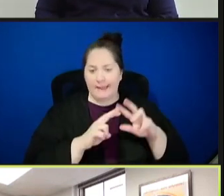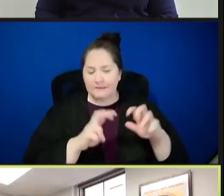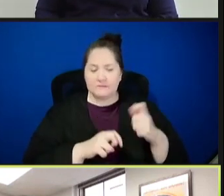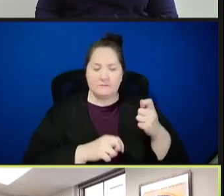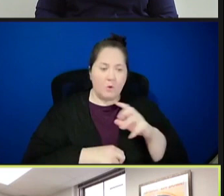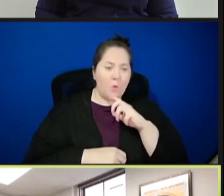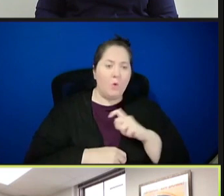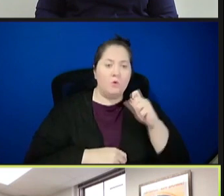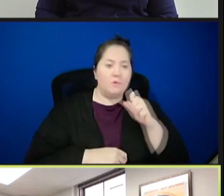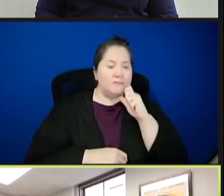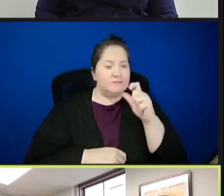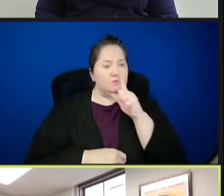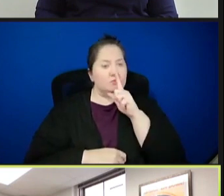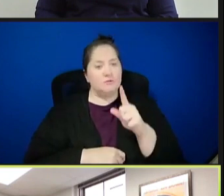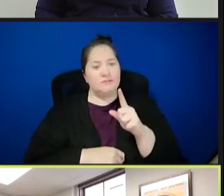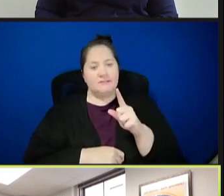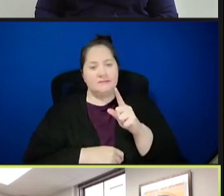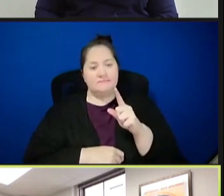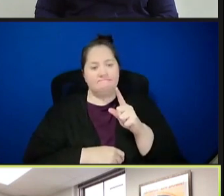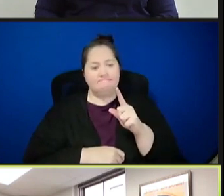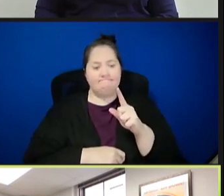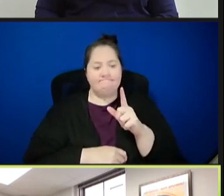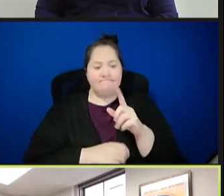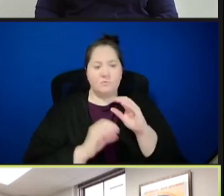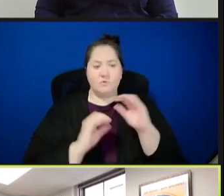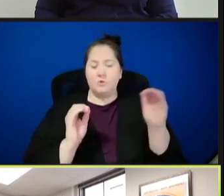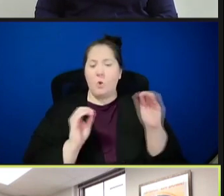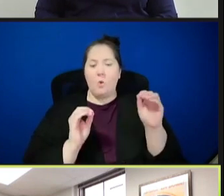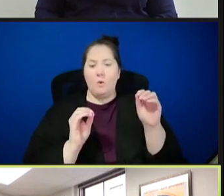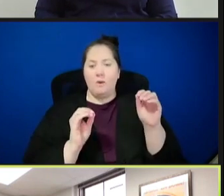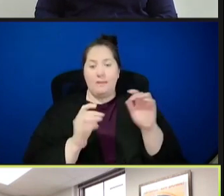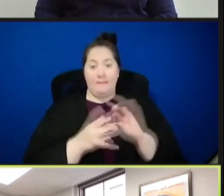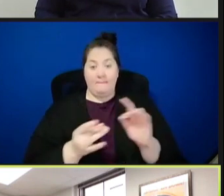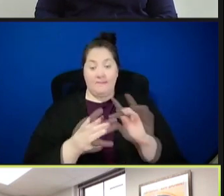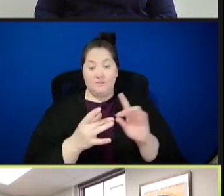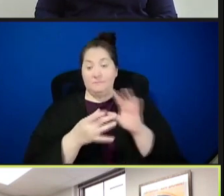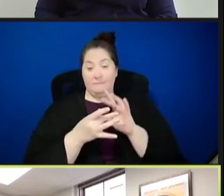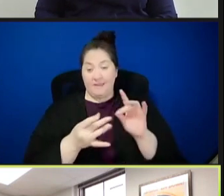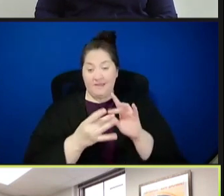We didn't really, and none of these meta-analysis I'm going to mention really mentioned pharmacists